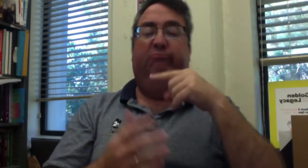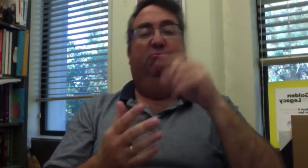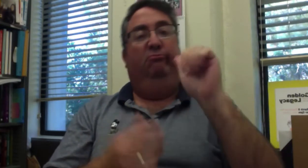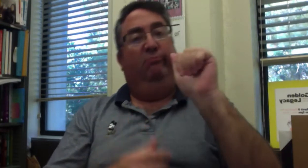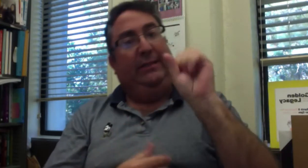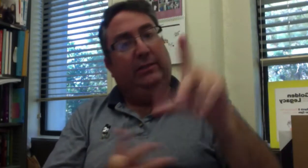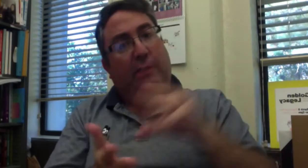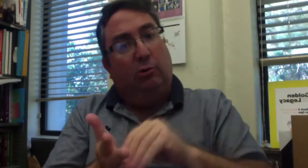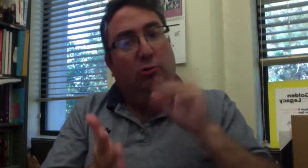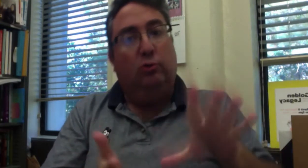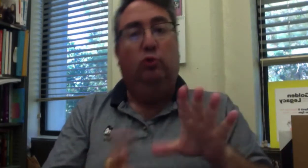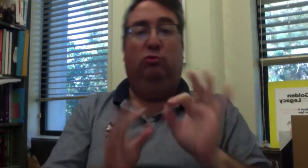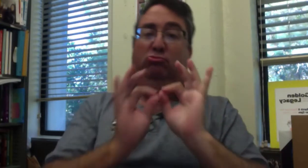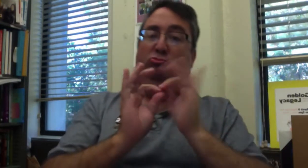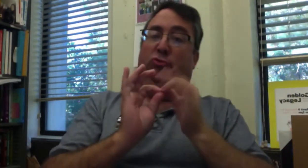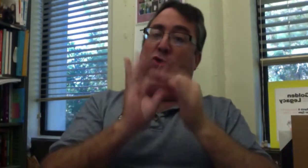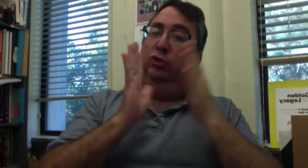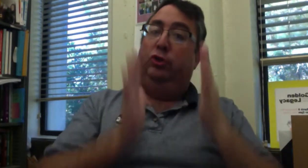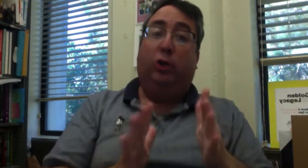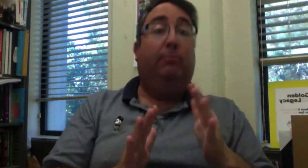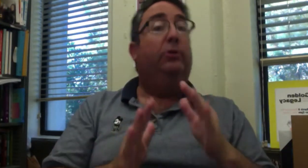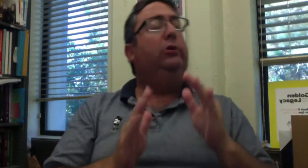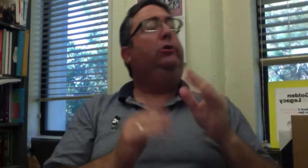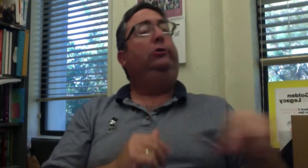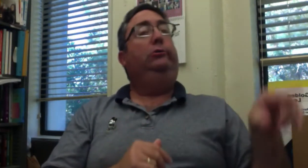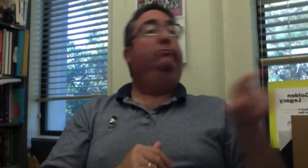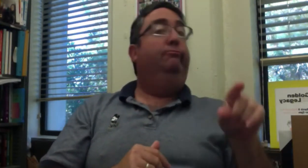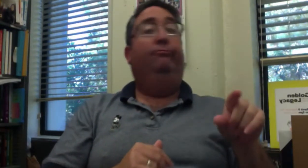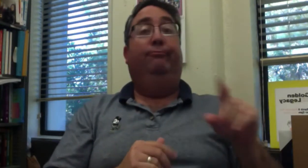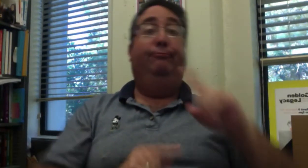Now, on YouTube, we're seeing many Hearing ASL students and interpreters